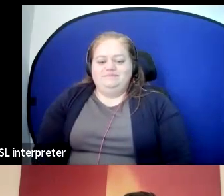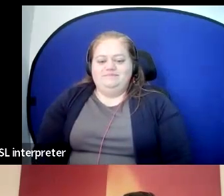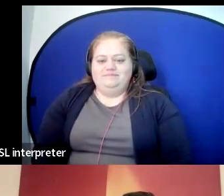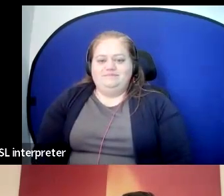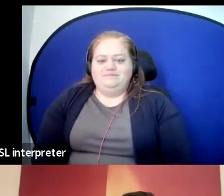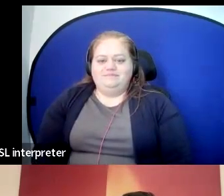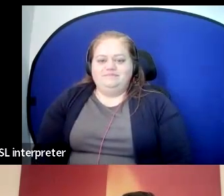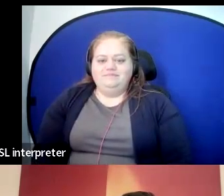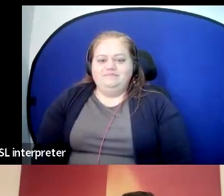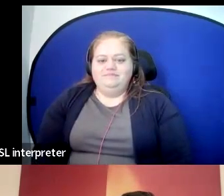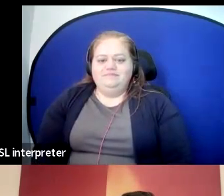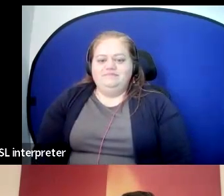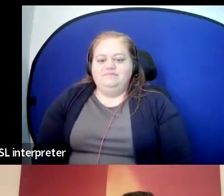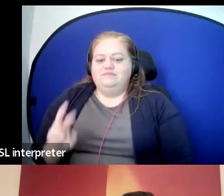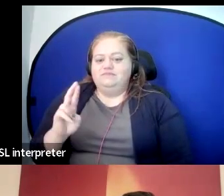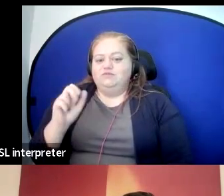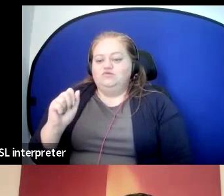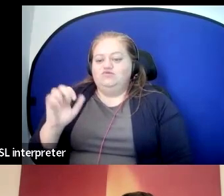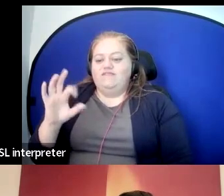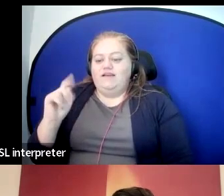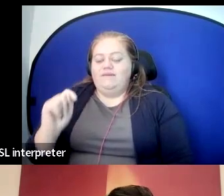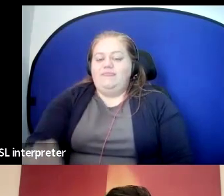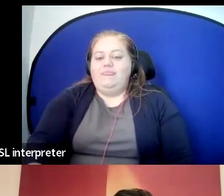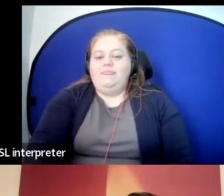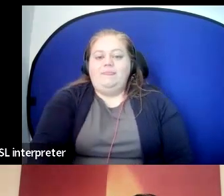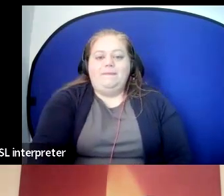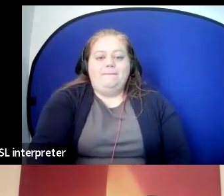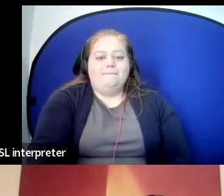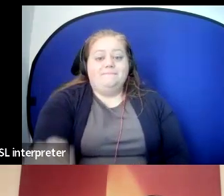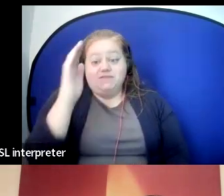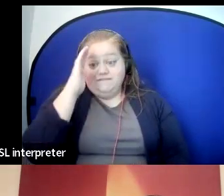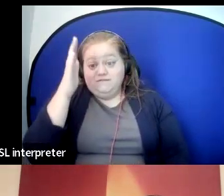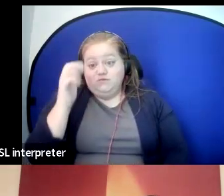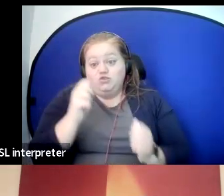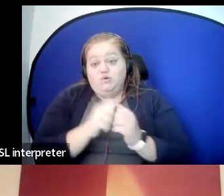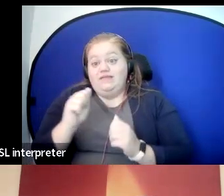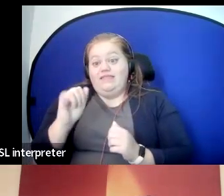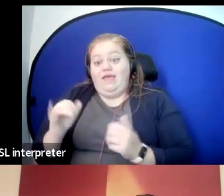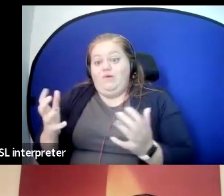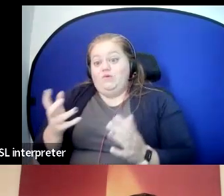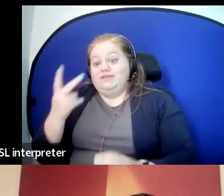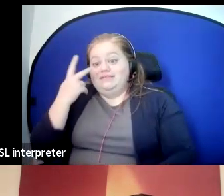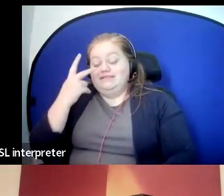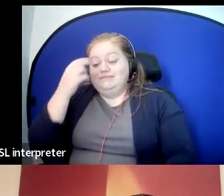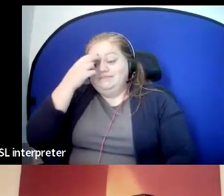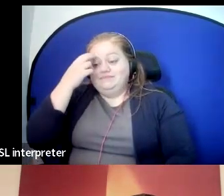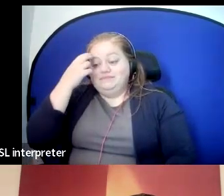How about you, Raafat? What do you want to see in the future with AI? I want to see the future of AI,